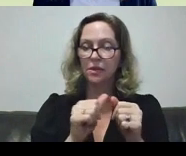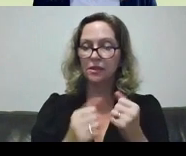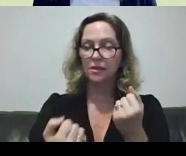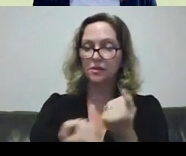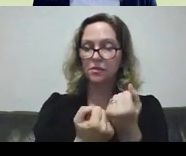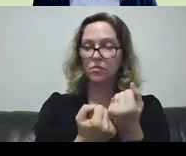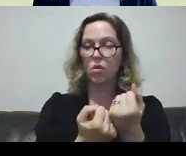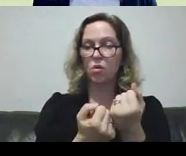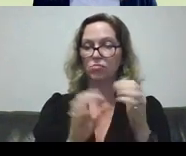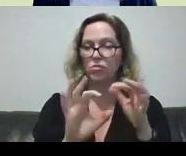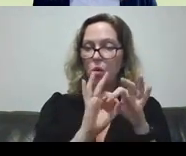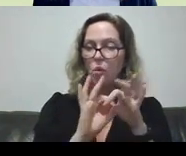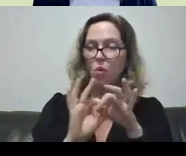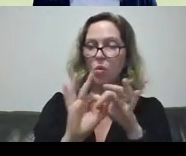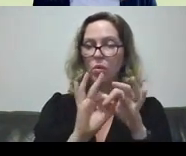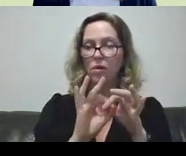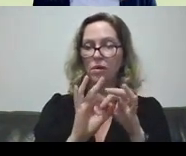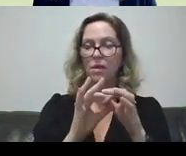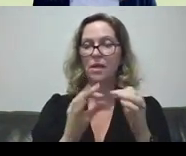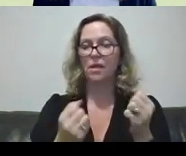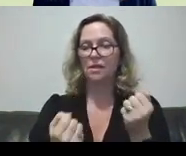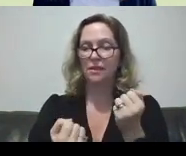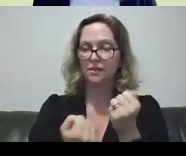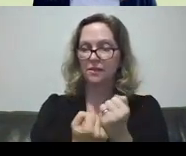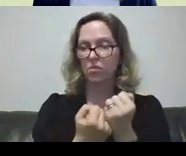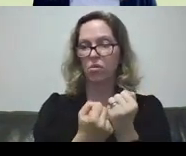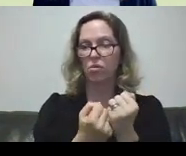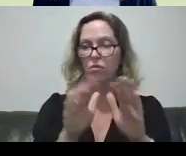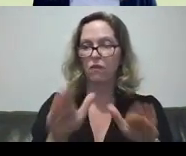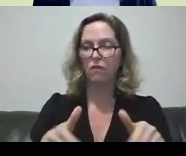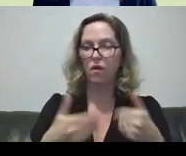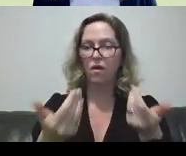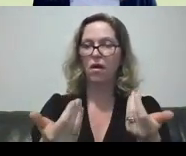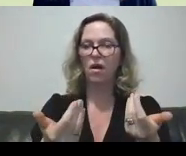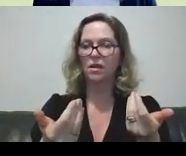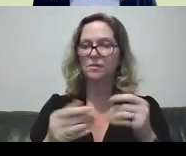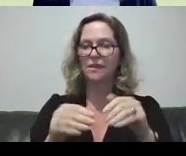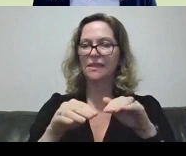separate entities to avoid conflicts of interest, like I mentioned earlier if you